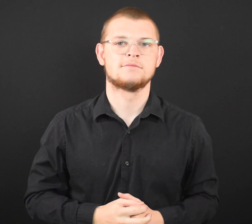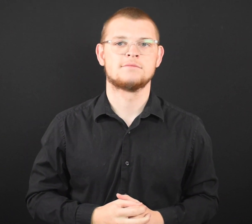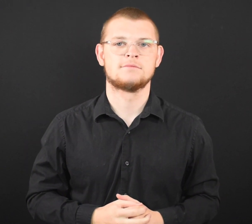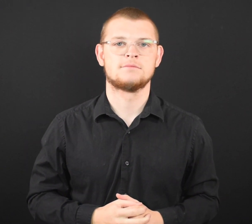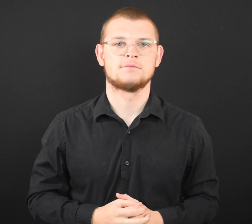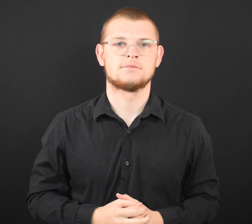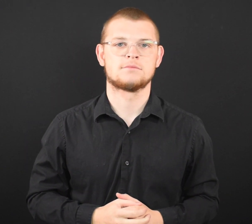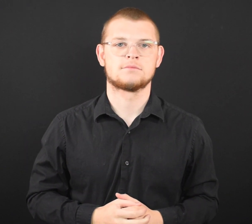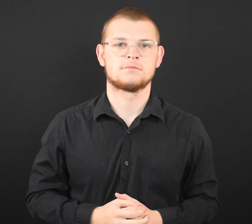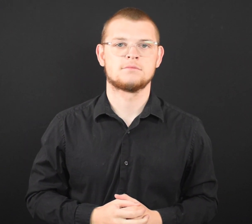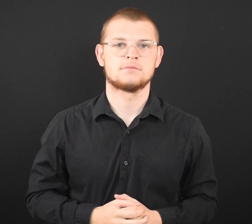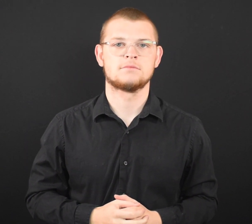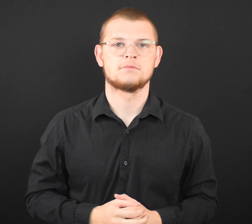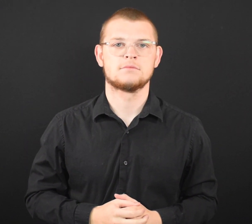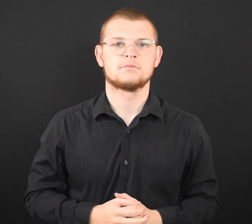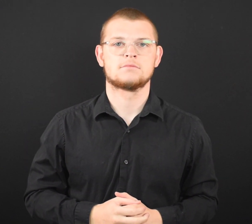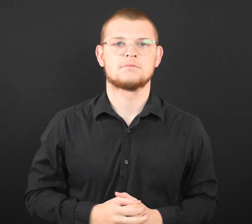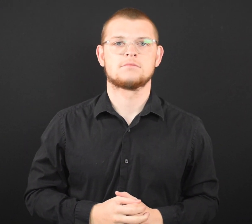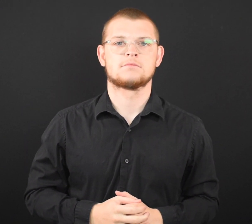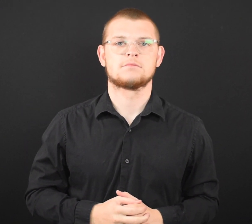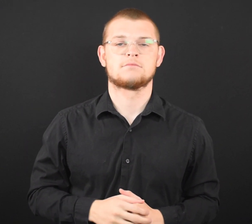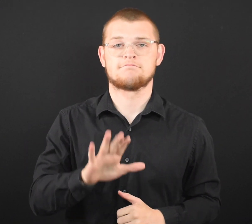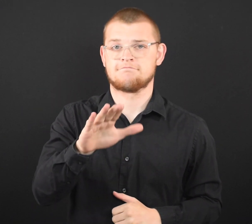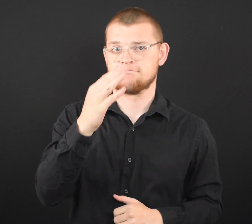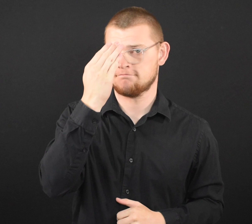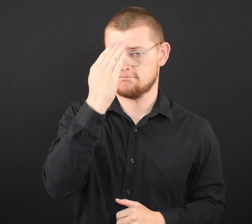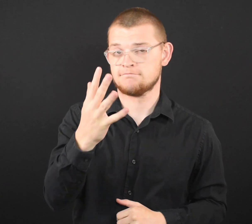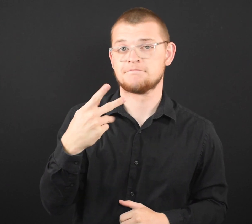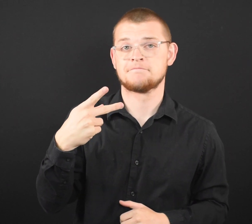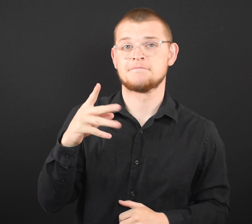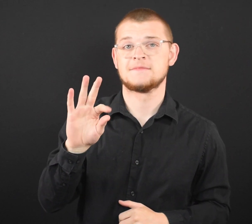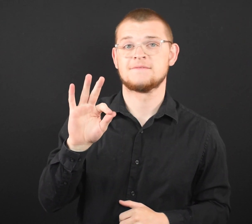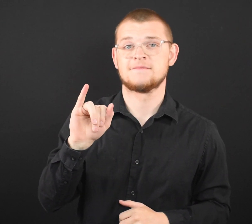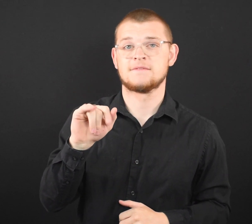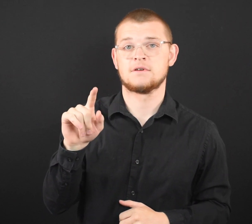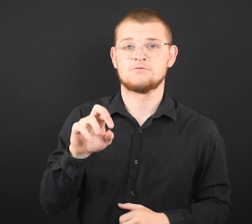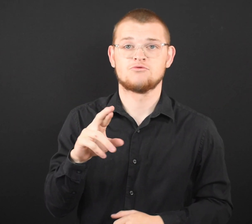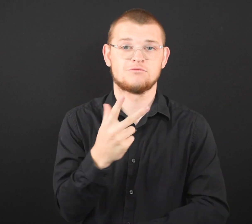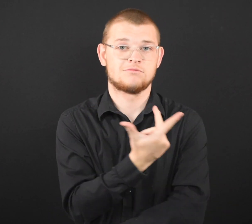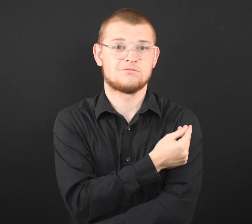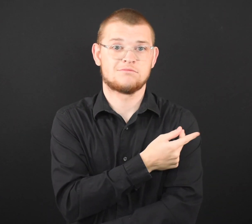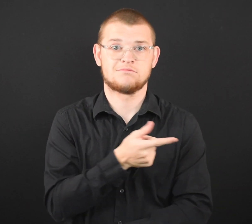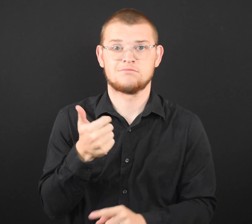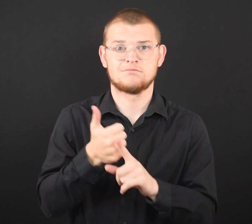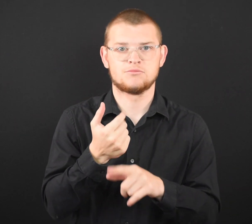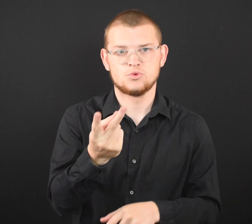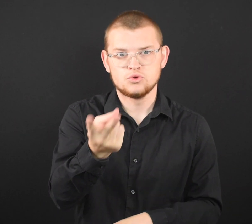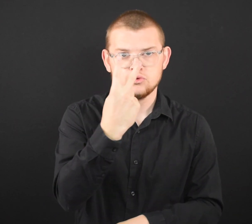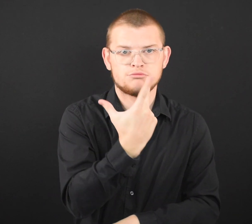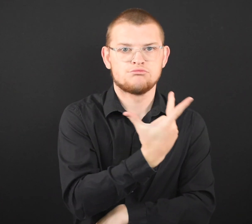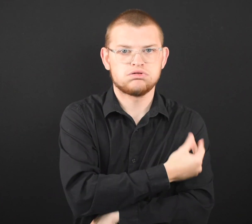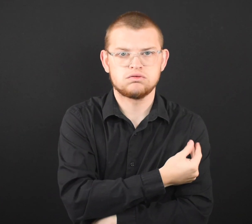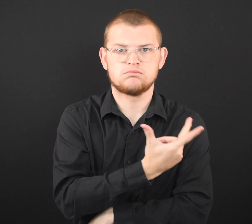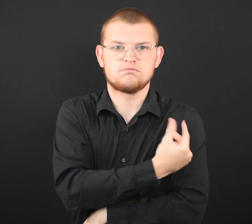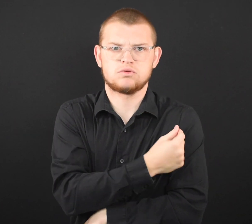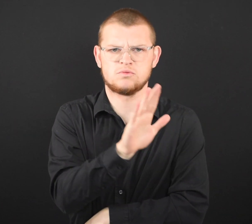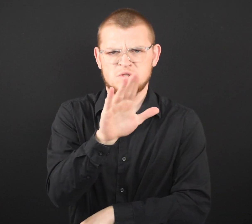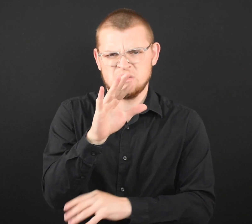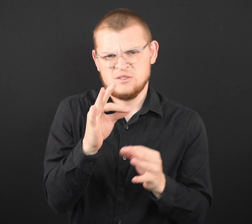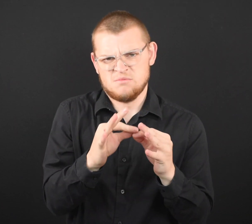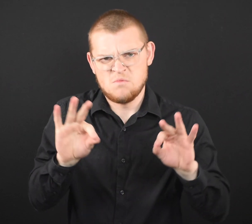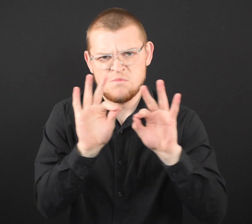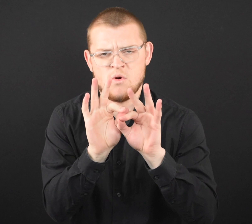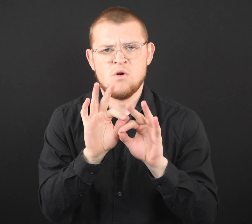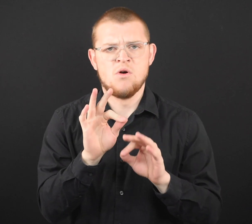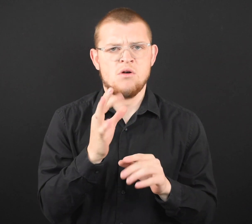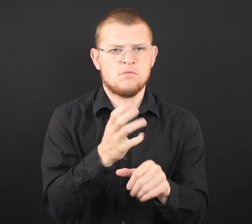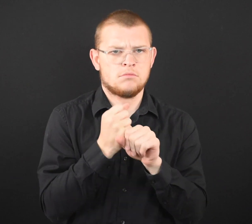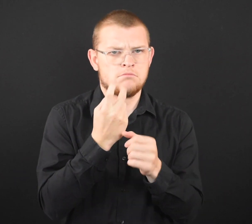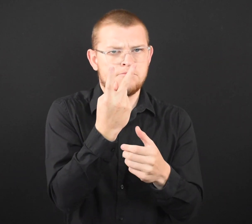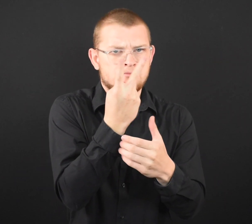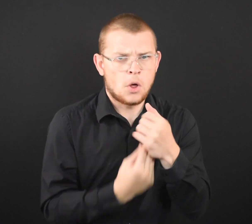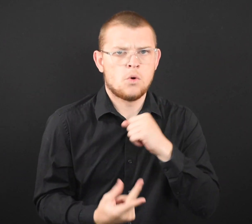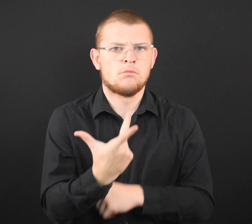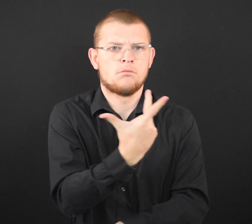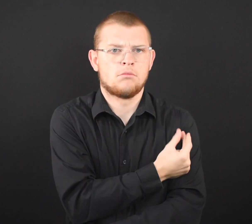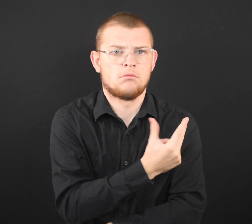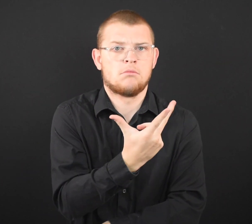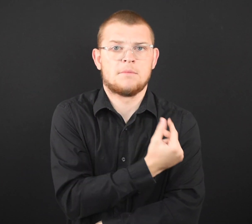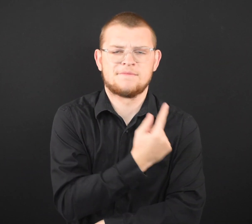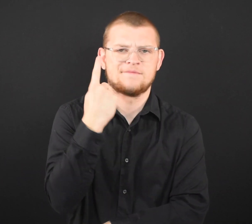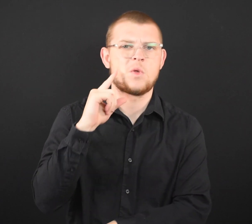● The Pfizer COVID-19 vaccine is a two-shot series. It’s very important to get both doses